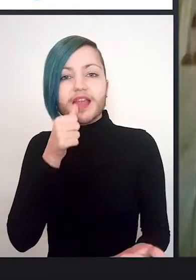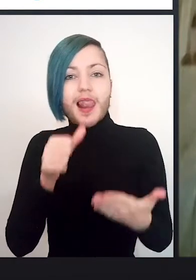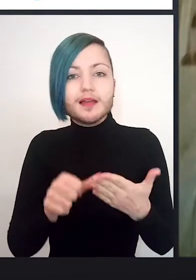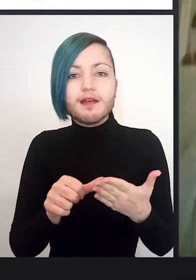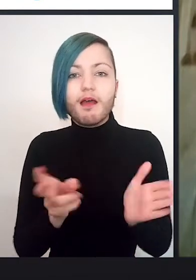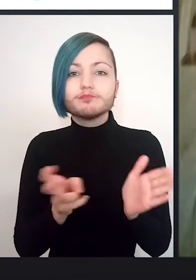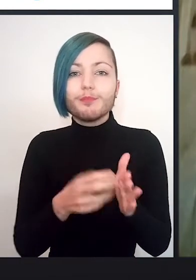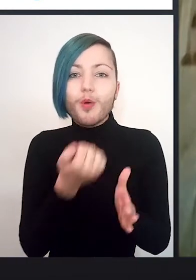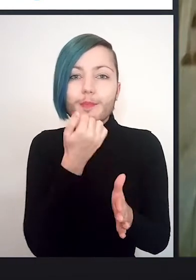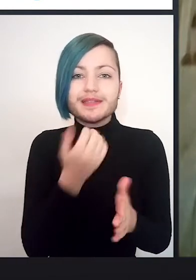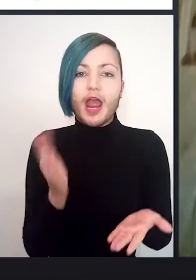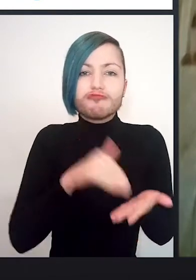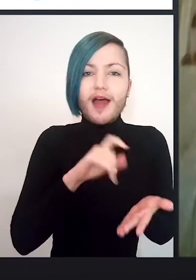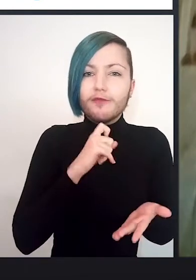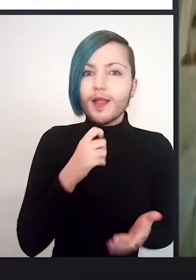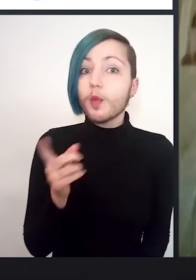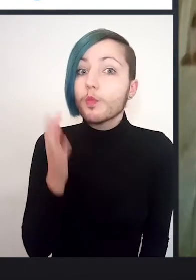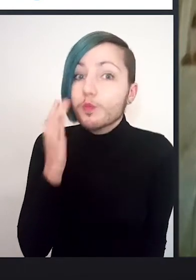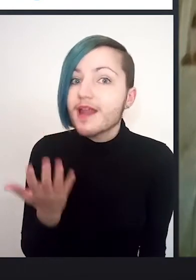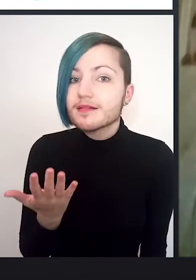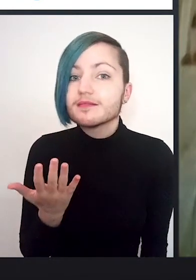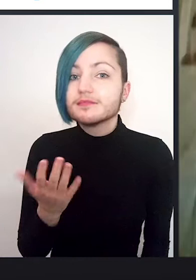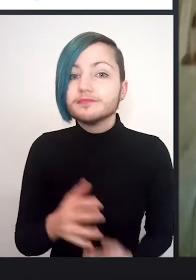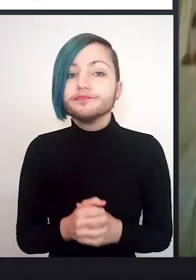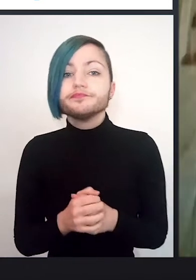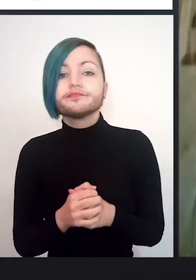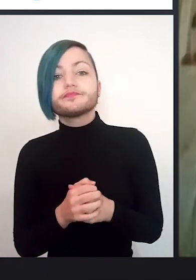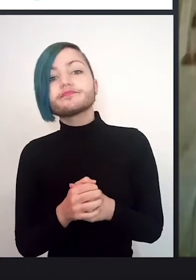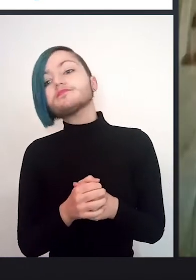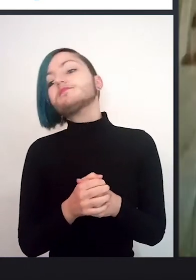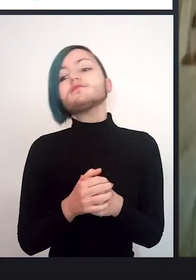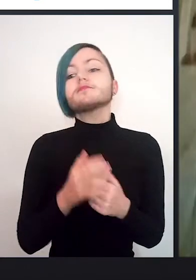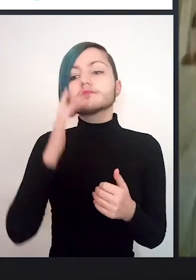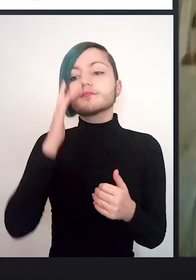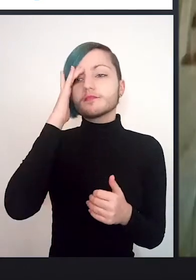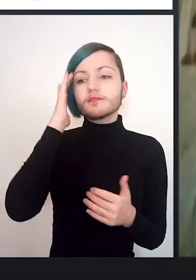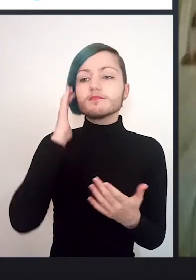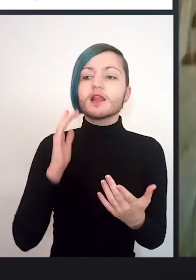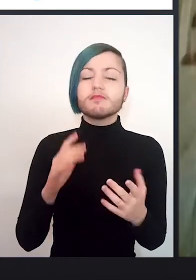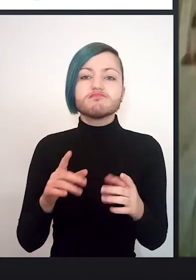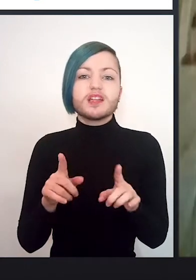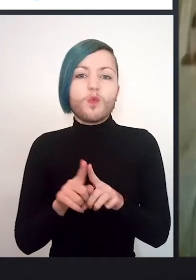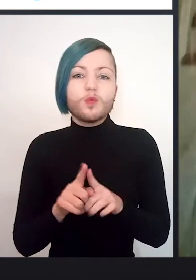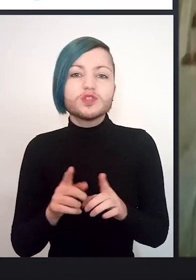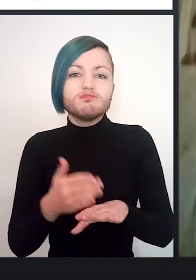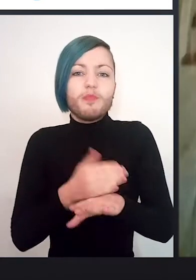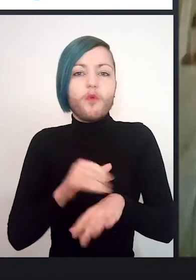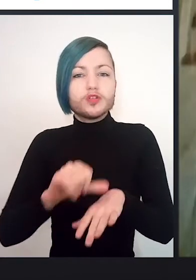the letter with the actual dates, and what you need to do leading up to it.